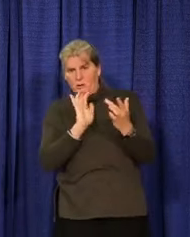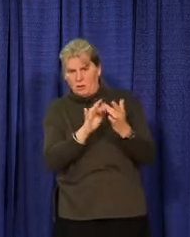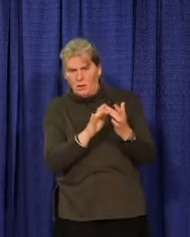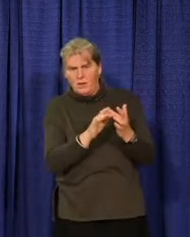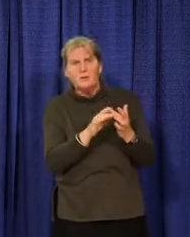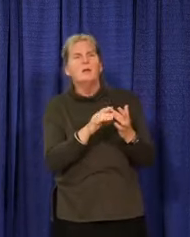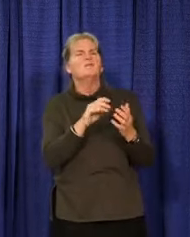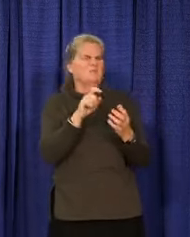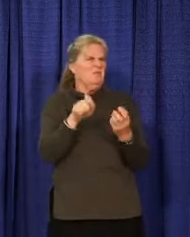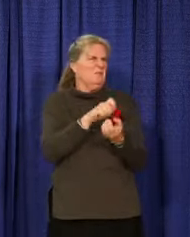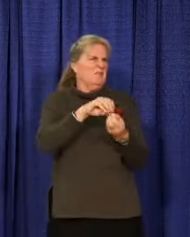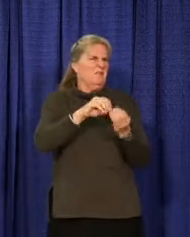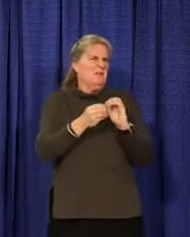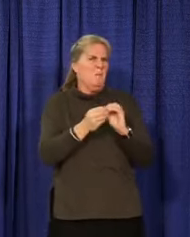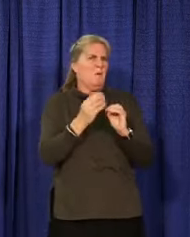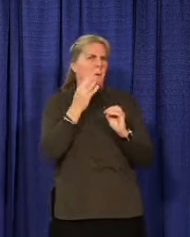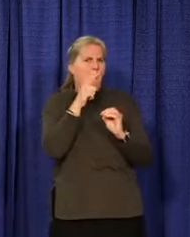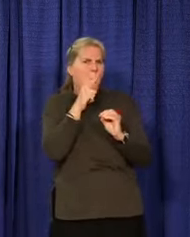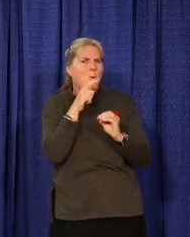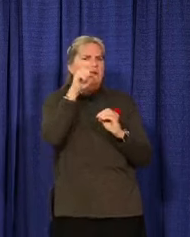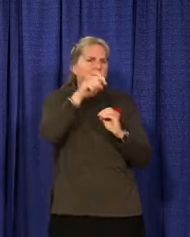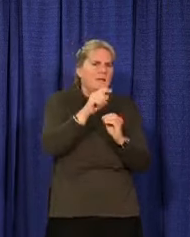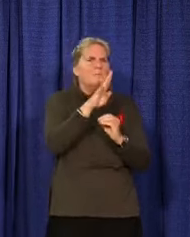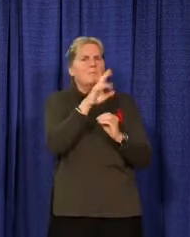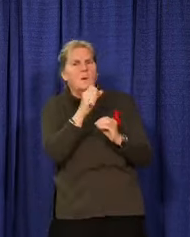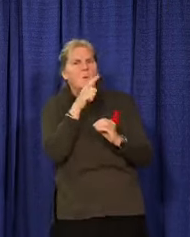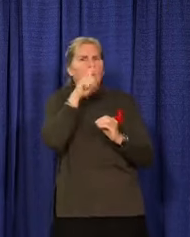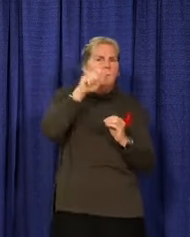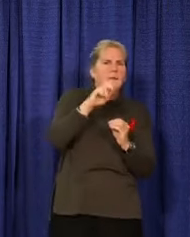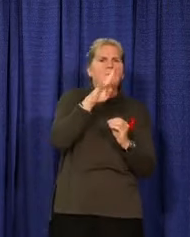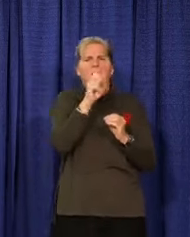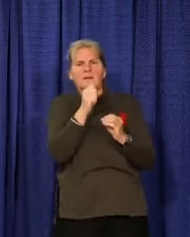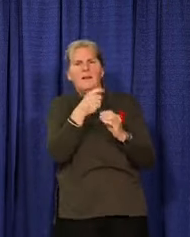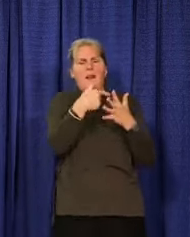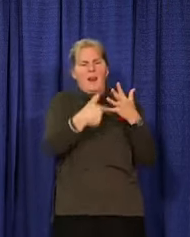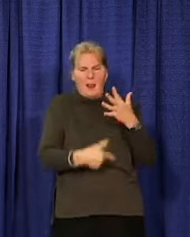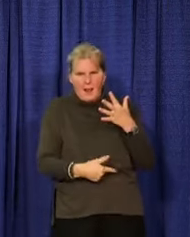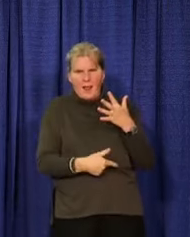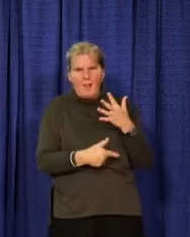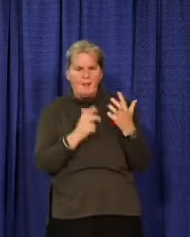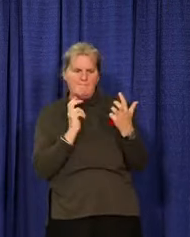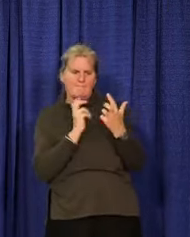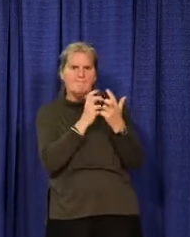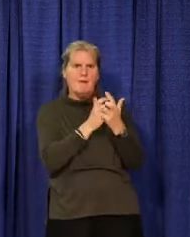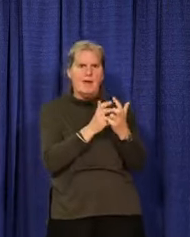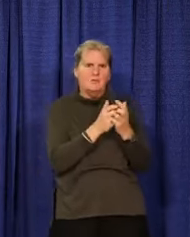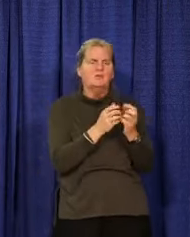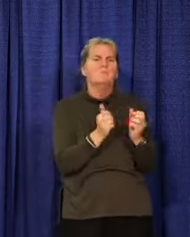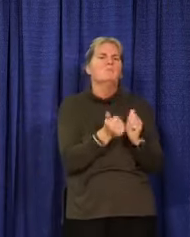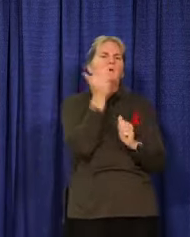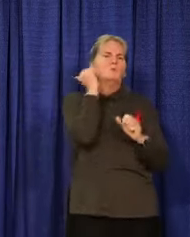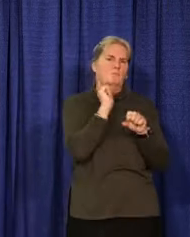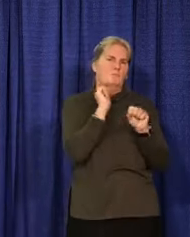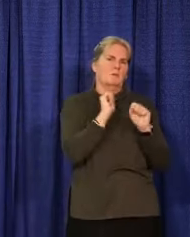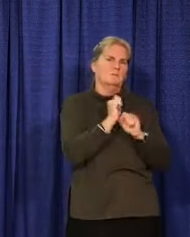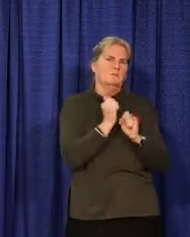So that we can have accurate registration numbers for school bus use. This will help us to accommodate